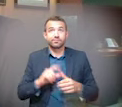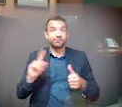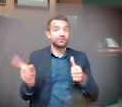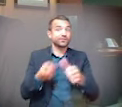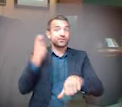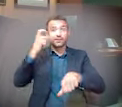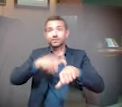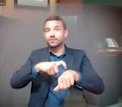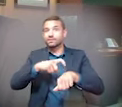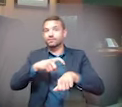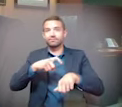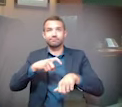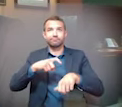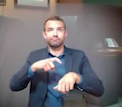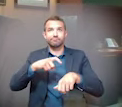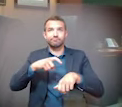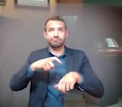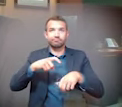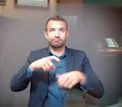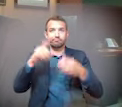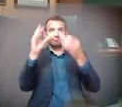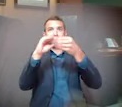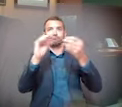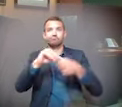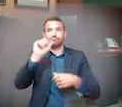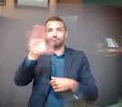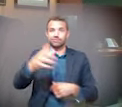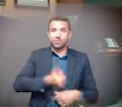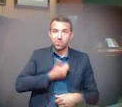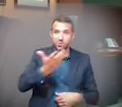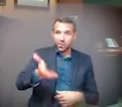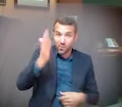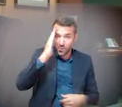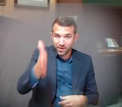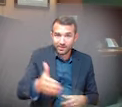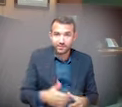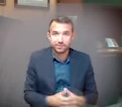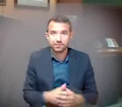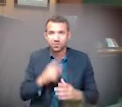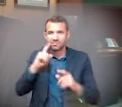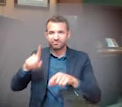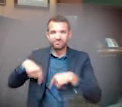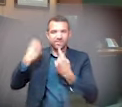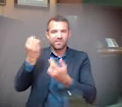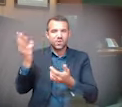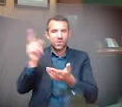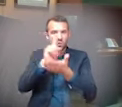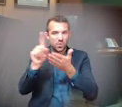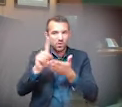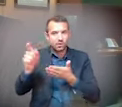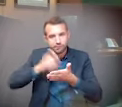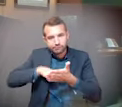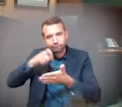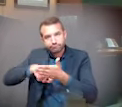No one has heard this poem, no audience yet? LeDerick: Yeah. I have been working on it for a few weeks and finished it last night.